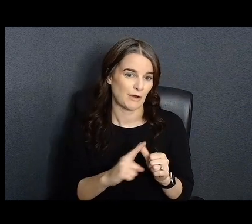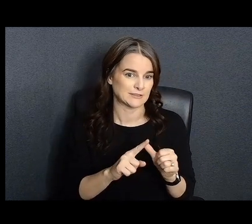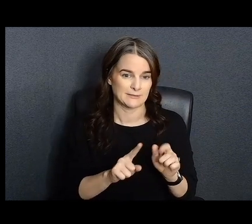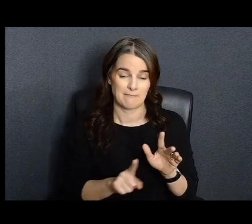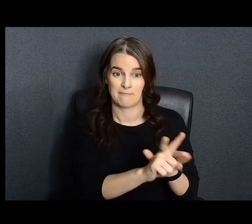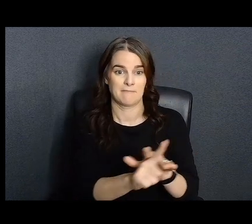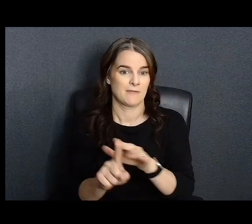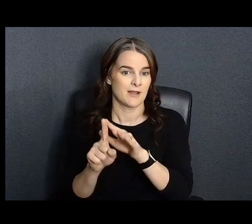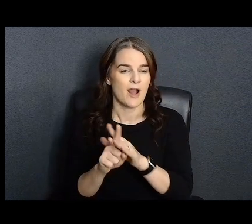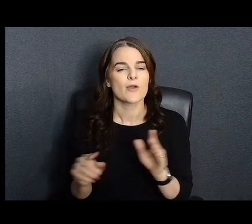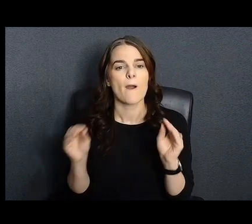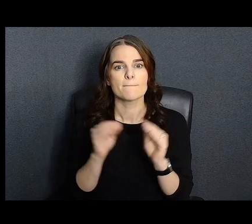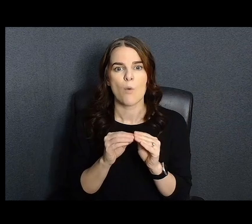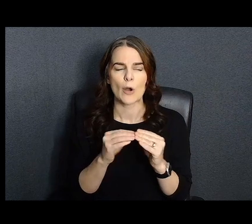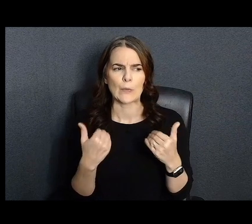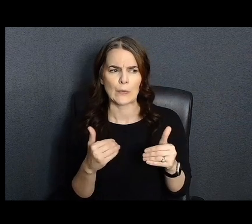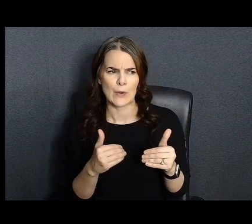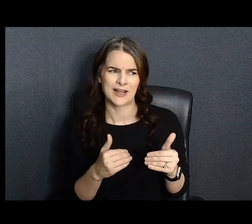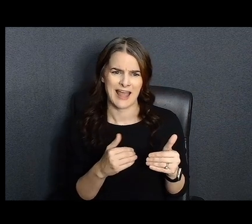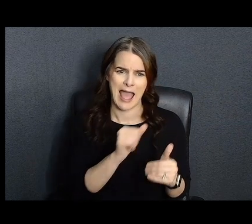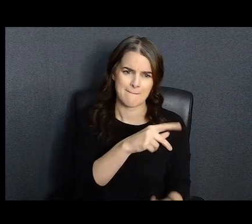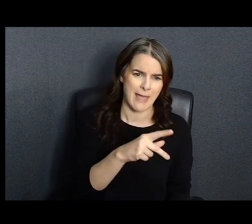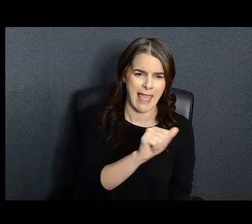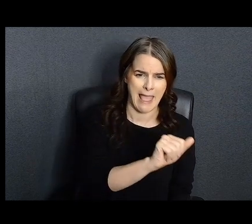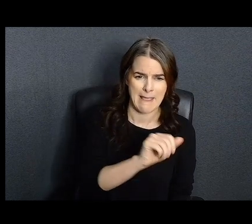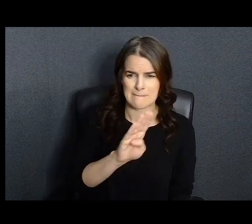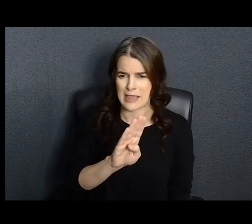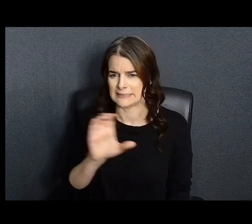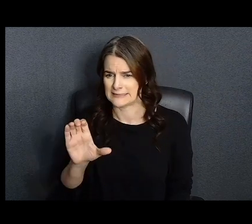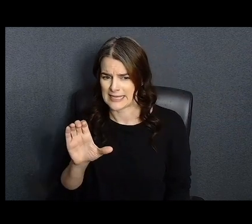of features between app A, app B, and app C. Nowadays,